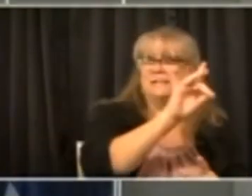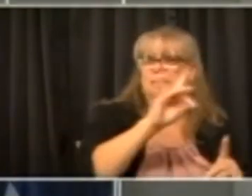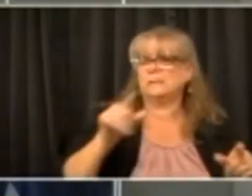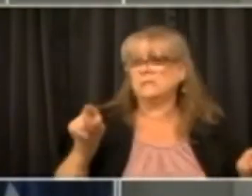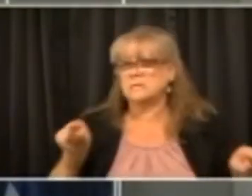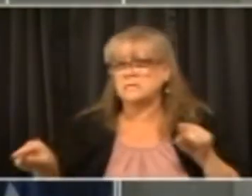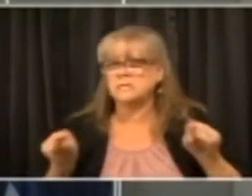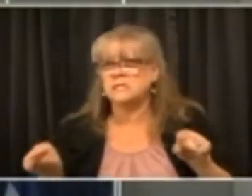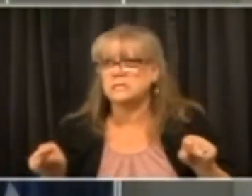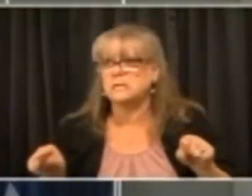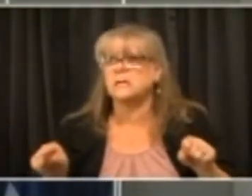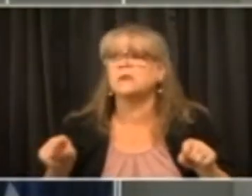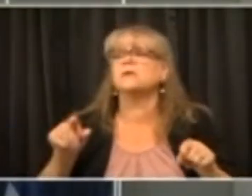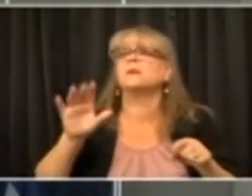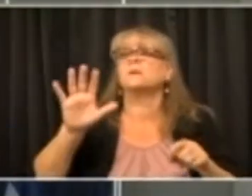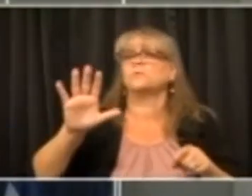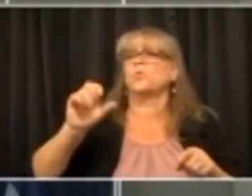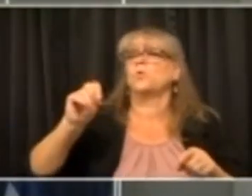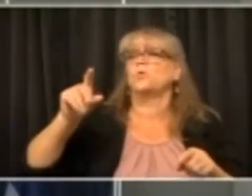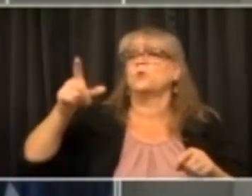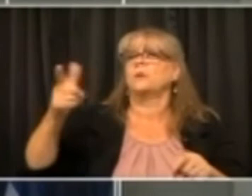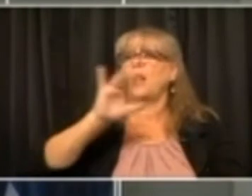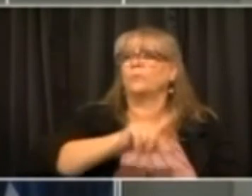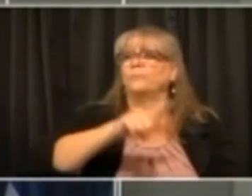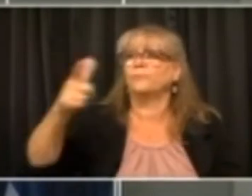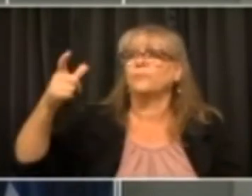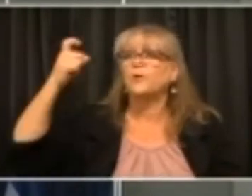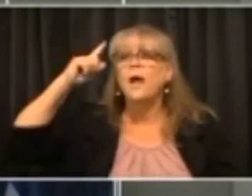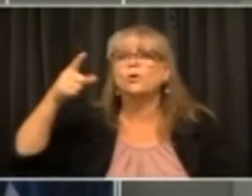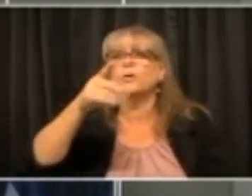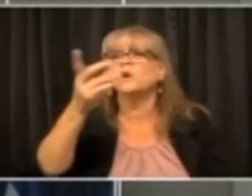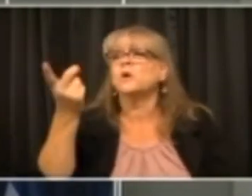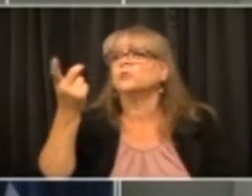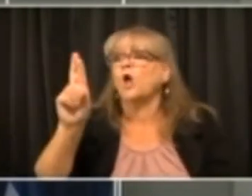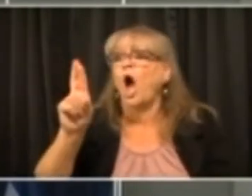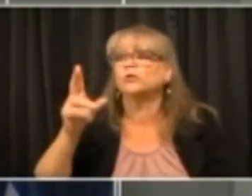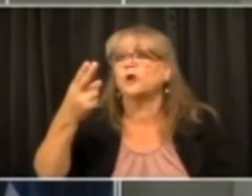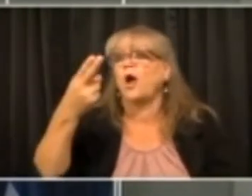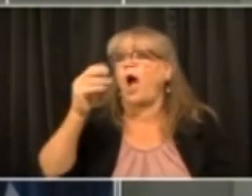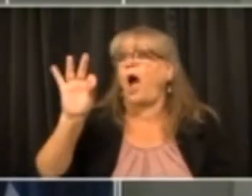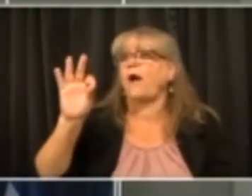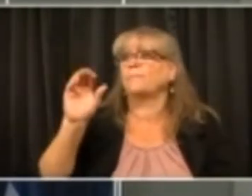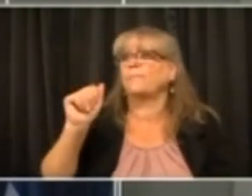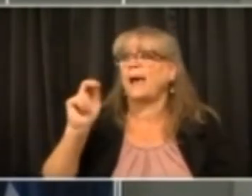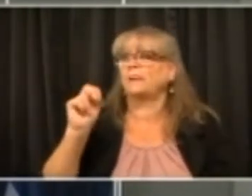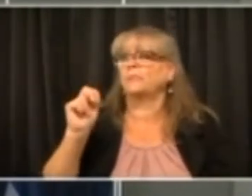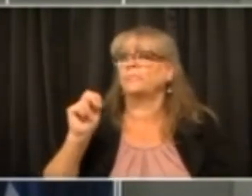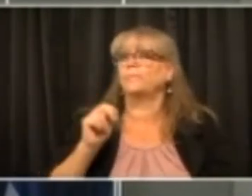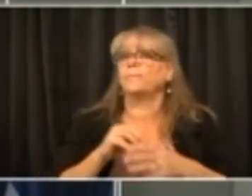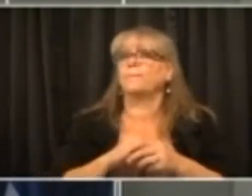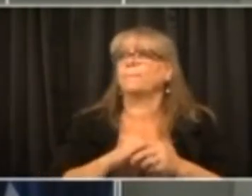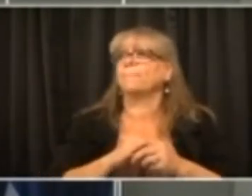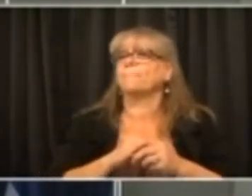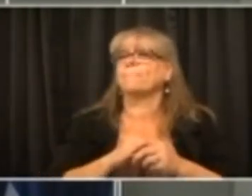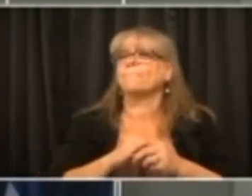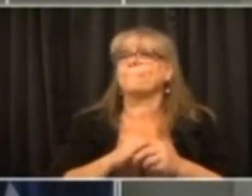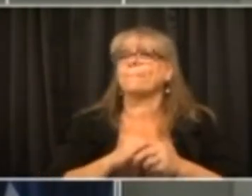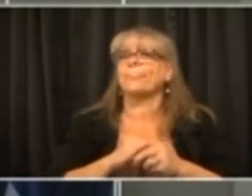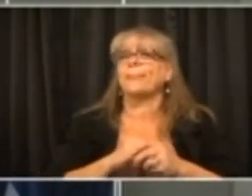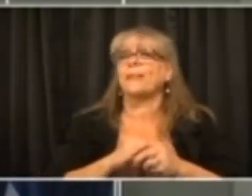afternoon as our state manages the wildfires that are bringing smoke and ash to our communities we suffer from the dual respiratory threats of covid 19